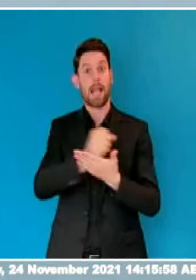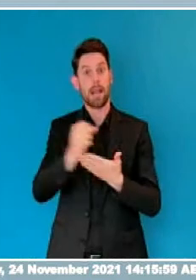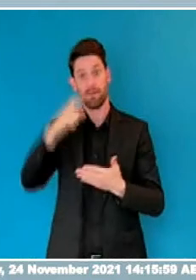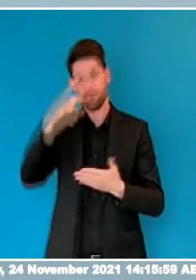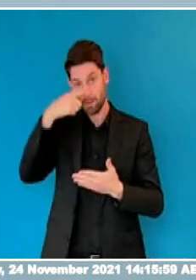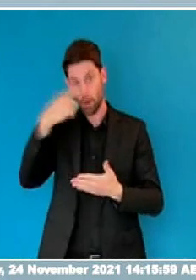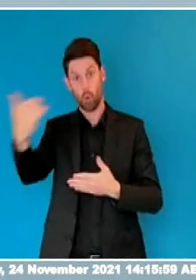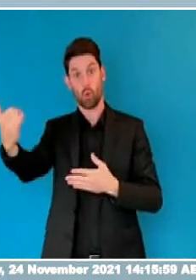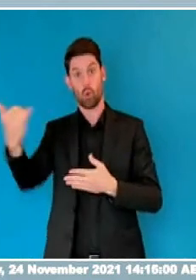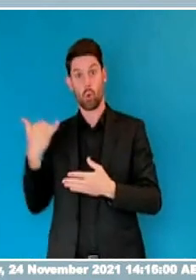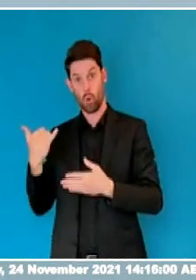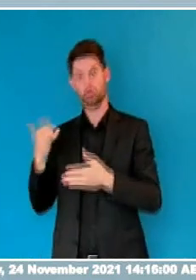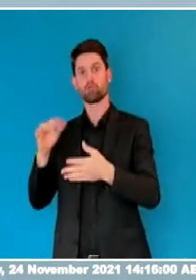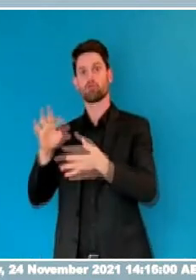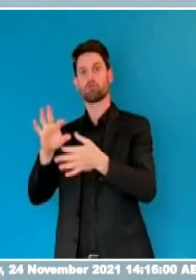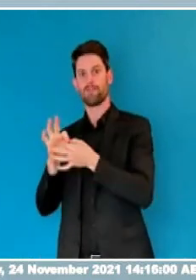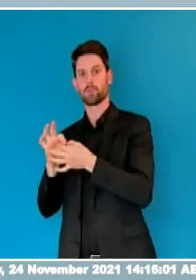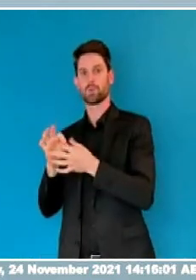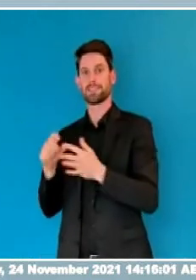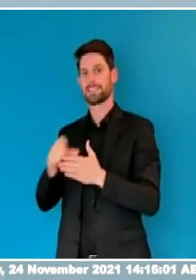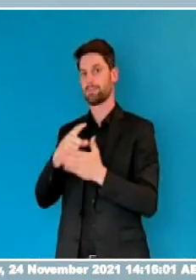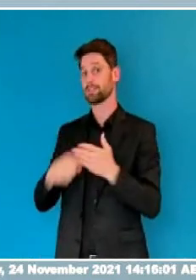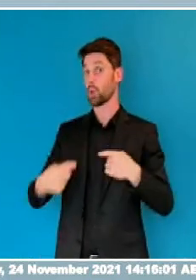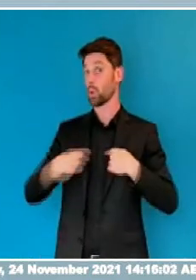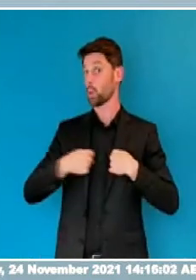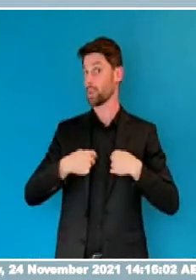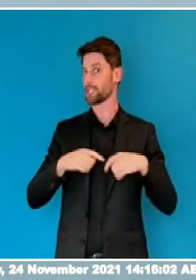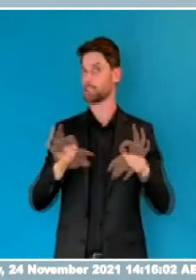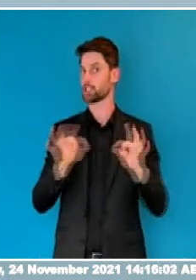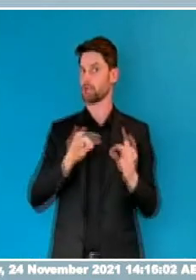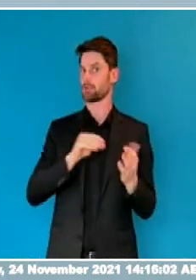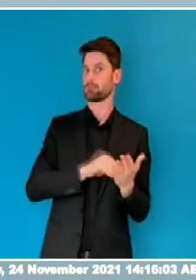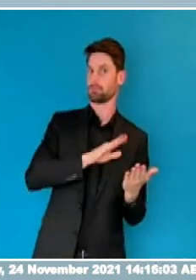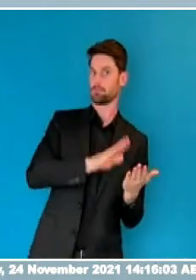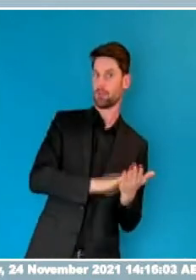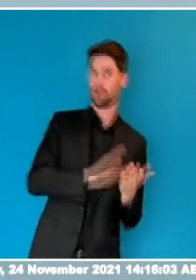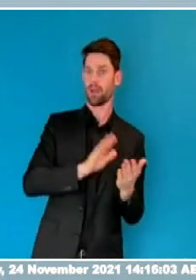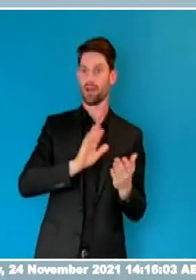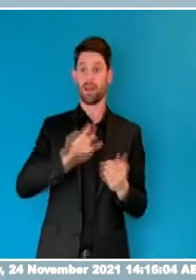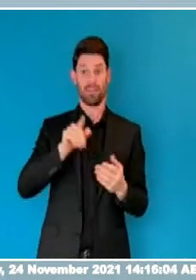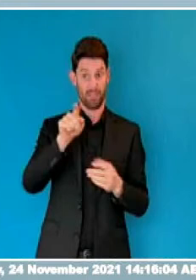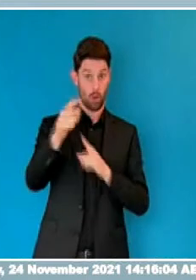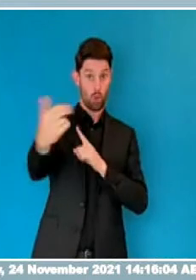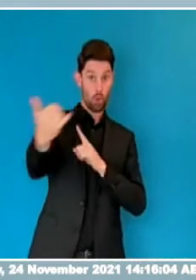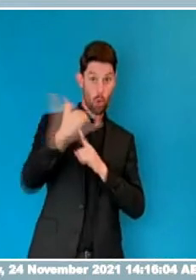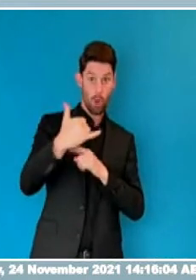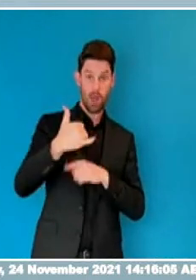We don't collect a person's disability status when they call to notify or someone